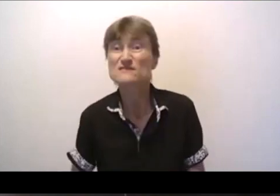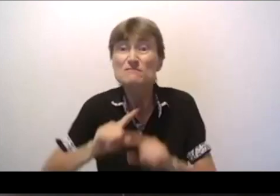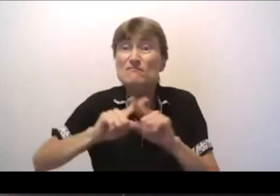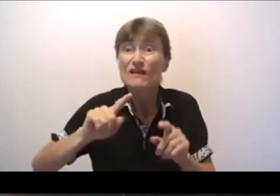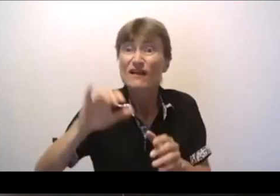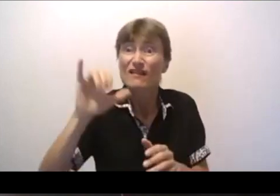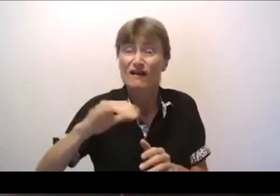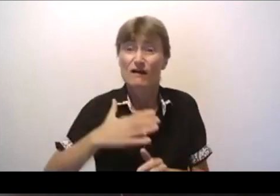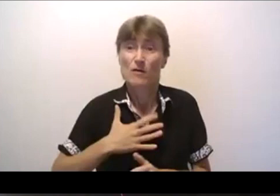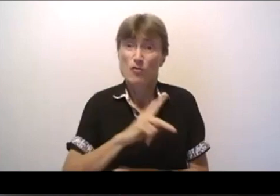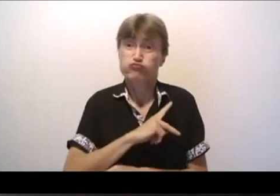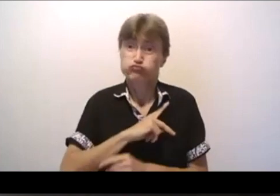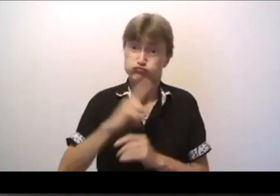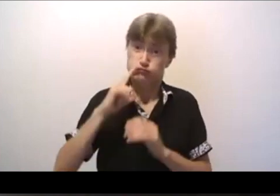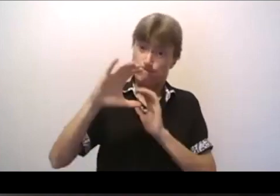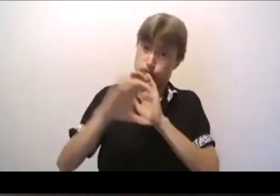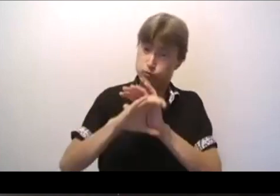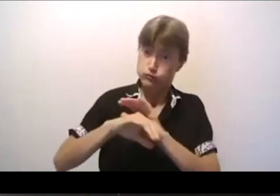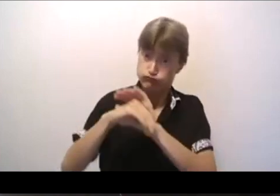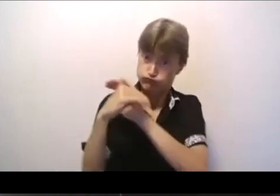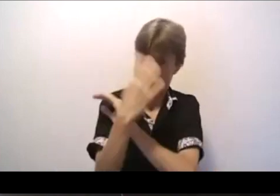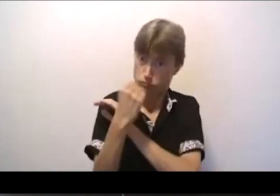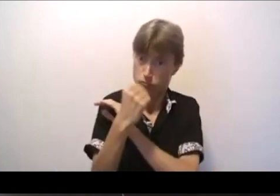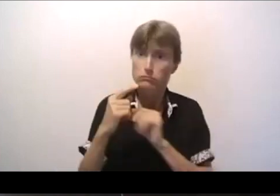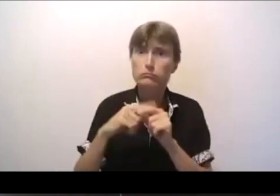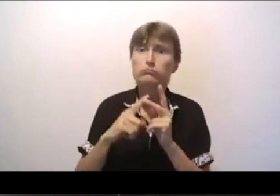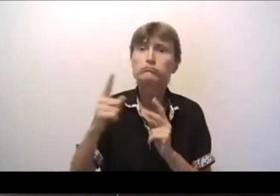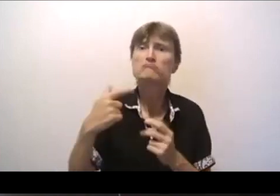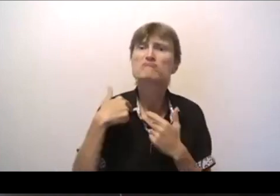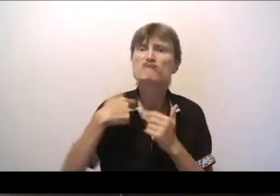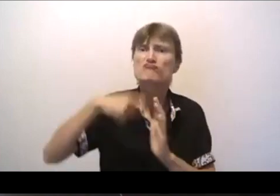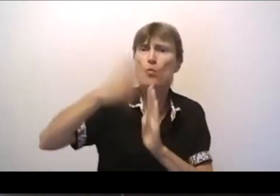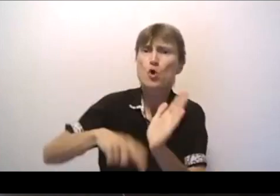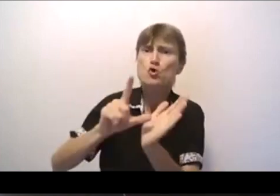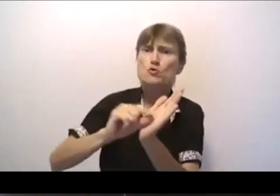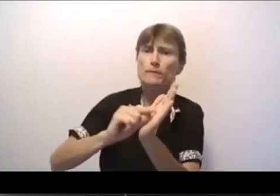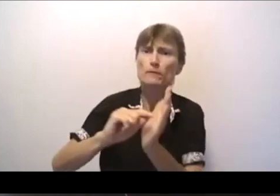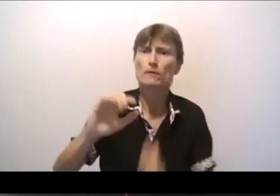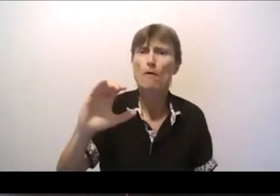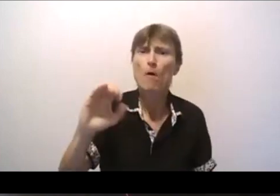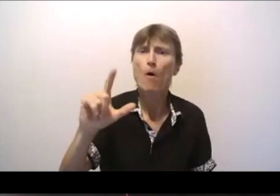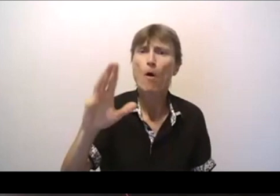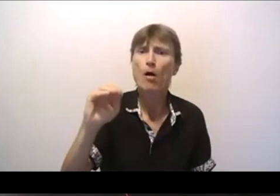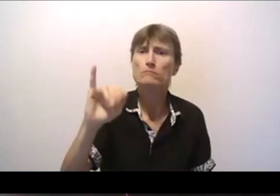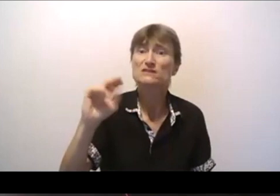was asked uh to be a columnist for a local paper to educate on the arts and quickly learn that without a photo